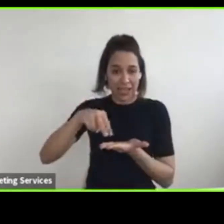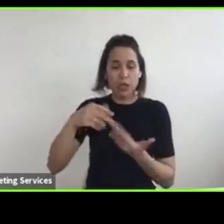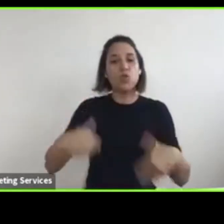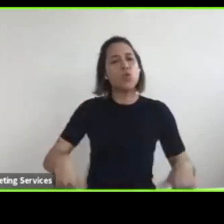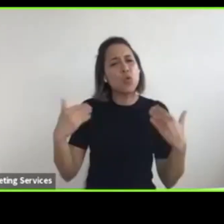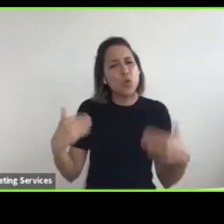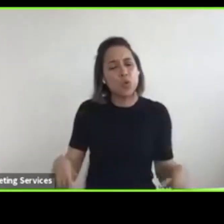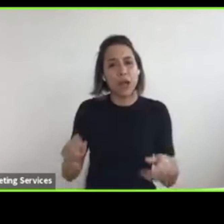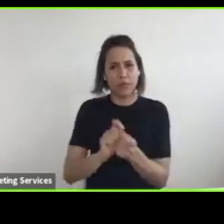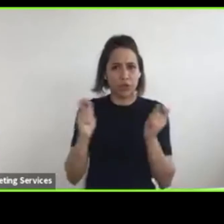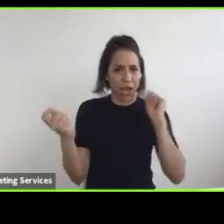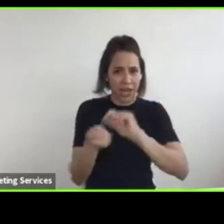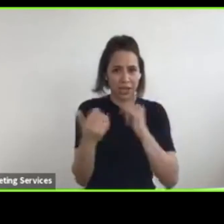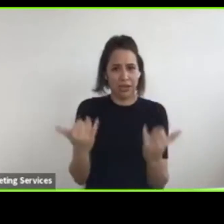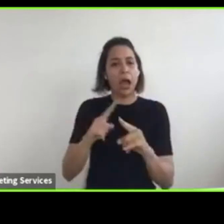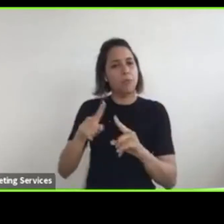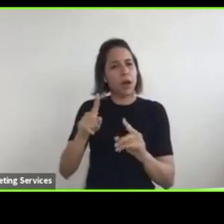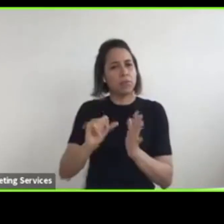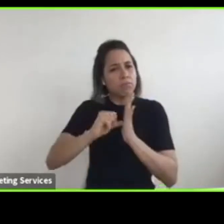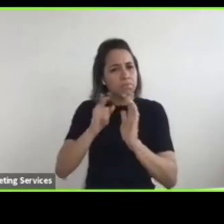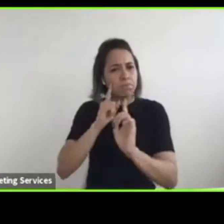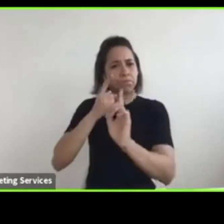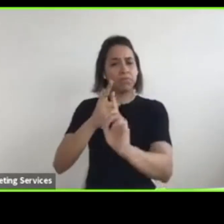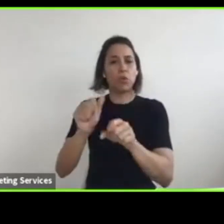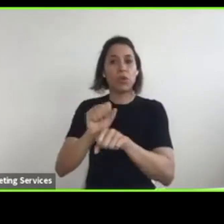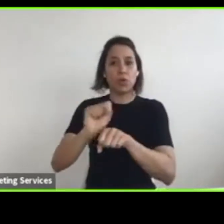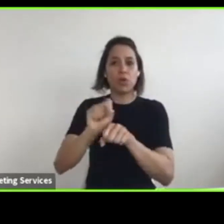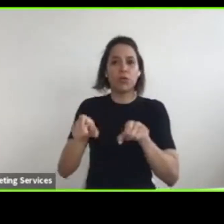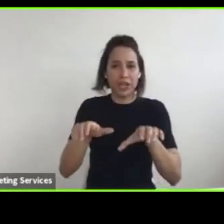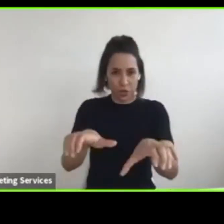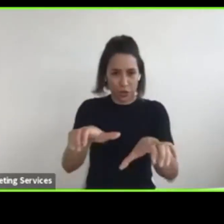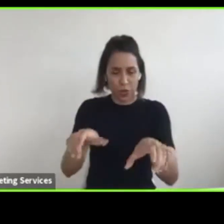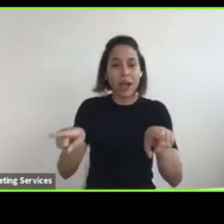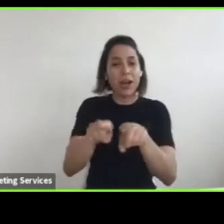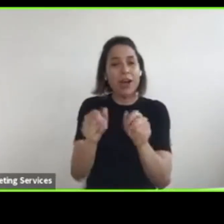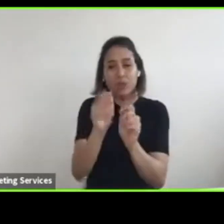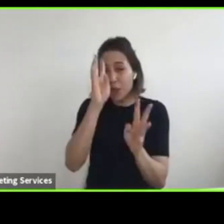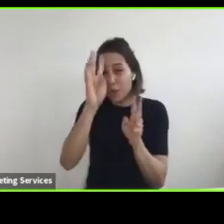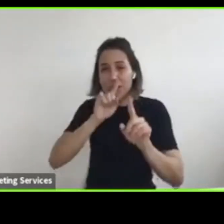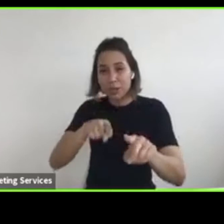BE DONE WHILE HONORING THE CREATIVE RESPONSES AND ADAPTABILITY THE FIELD HAS ALREADY SHOWN.